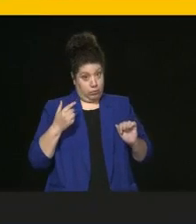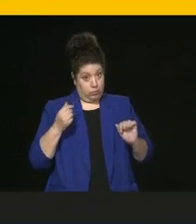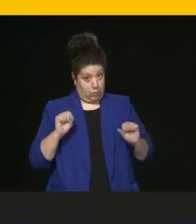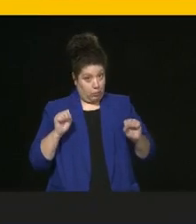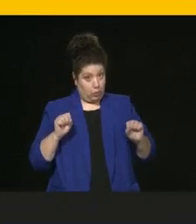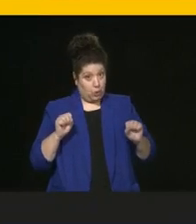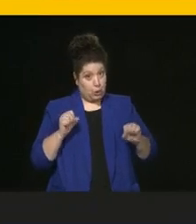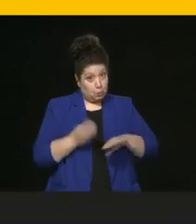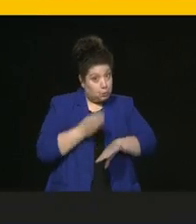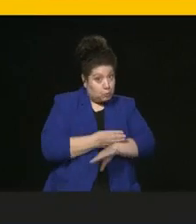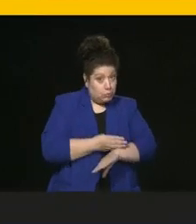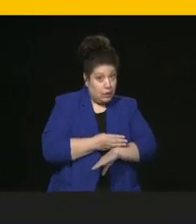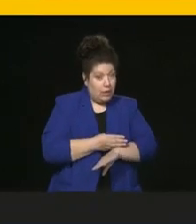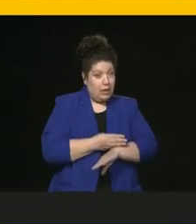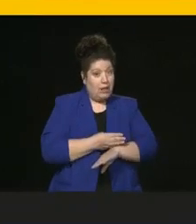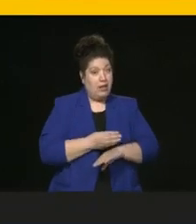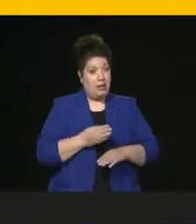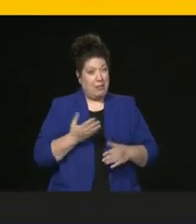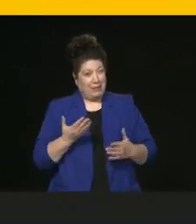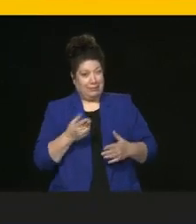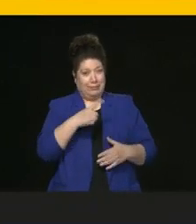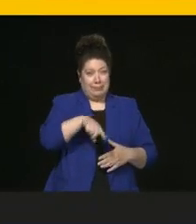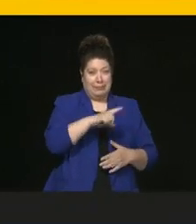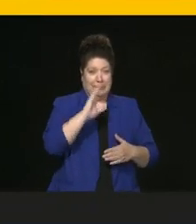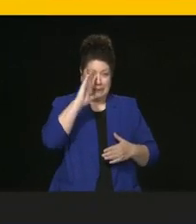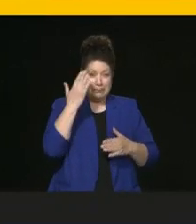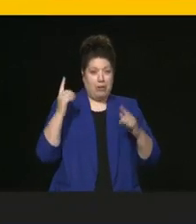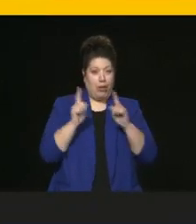REASON TO GET OPTIMISTIC ABOUT